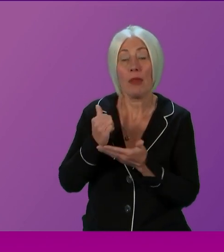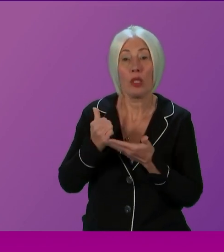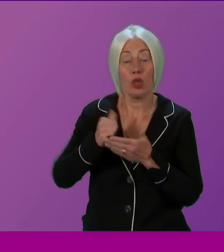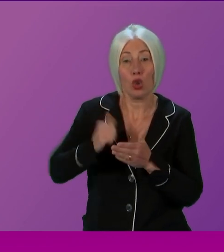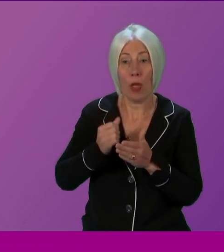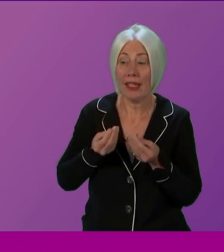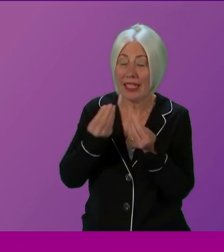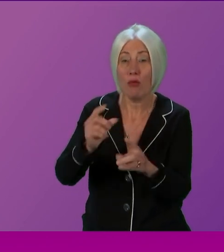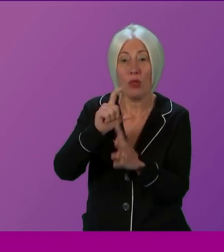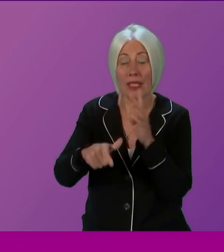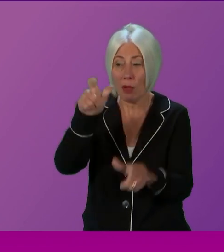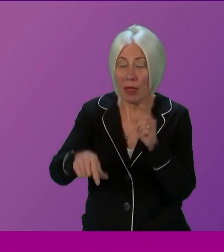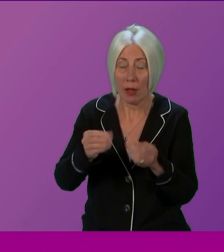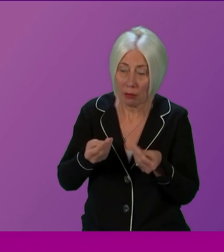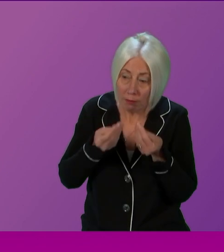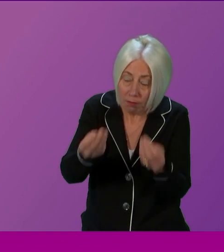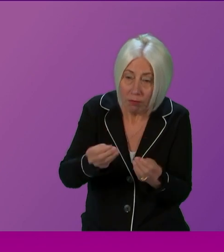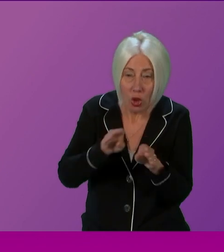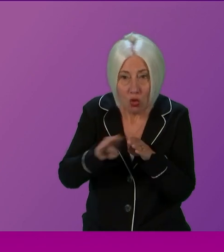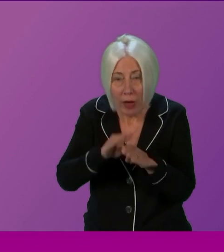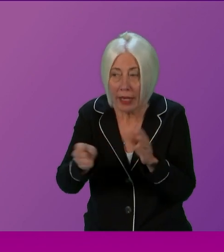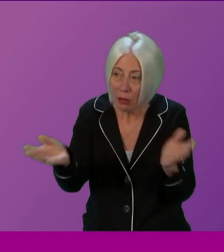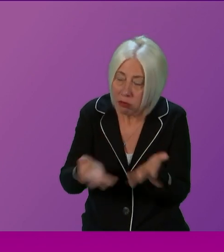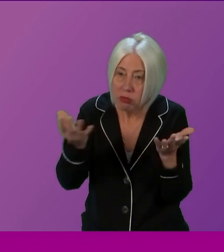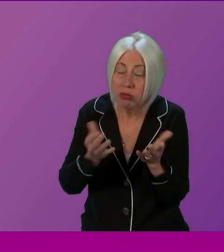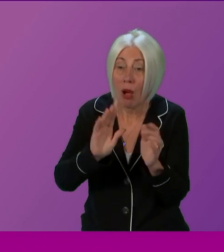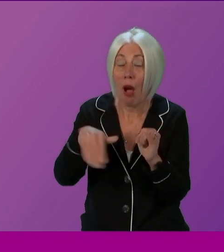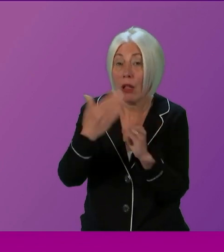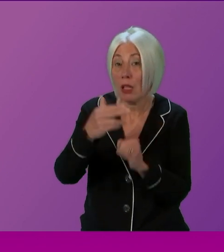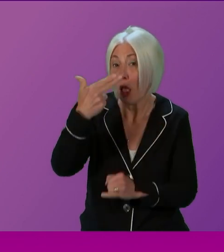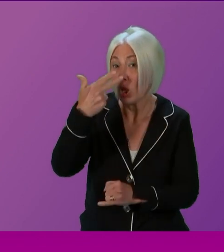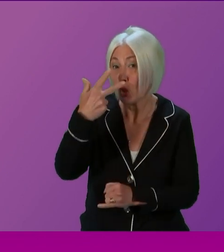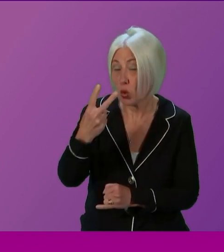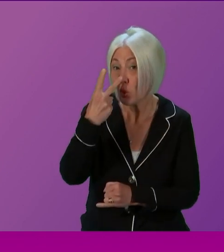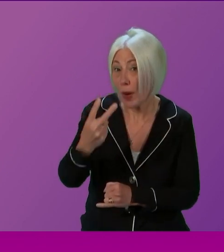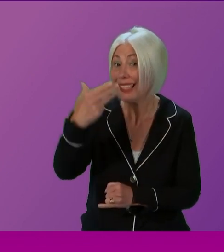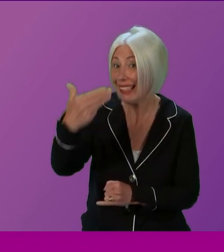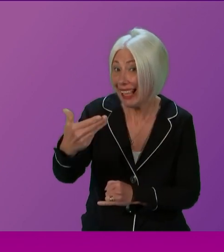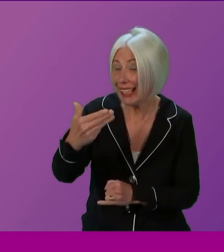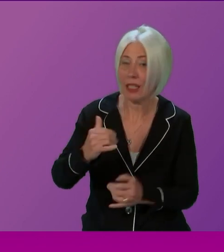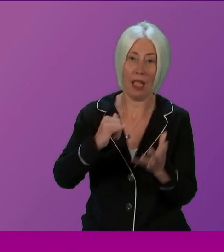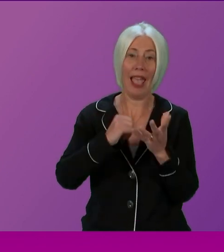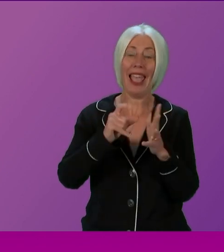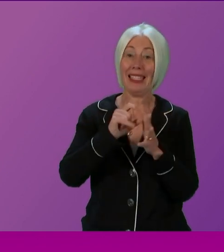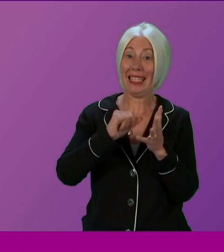in training until the age of 29. The most recent statistics, published by SDS on 14 February,